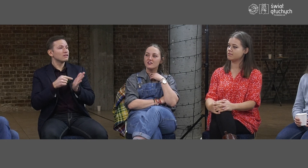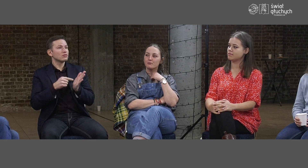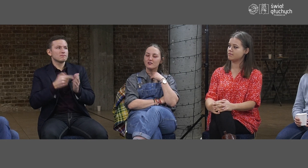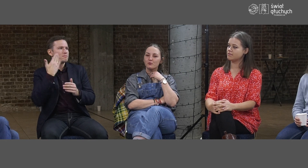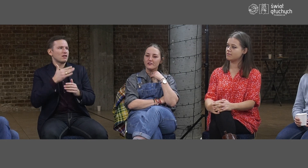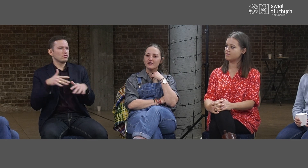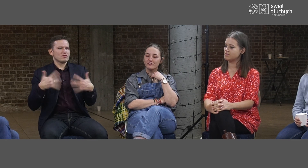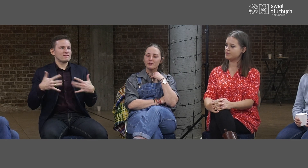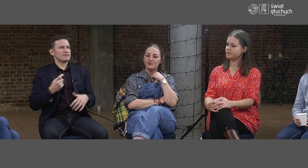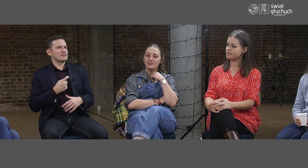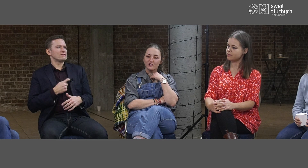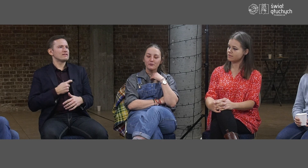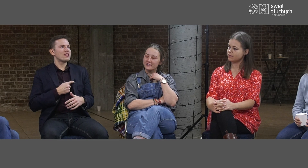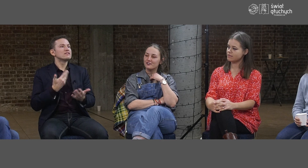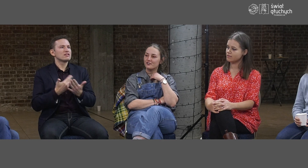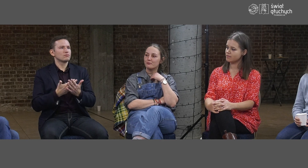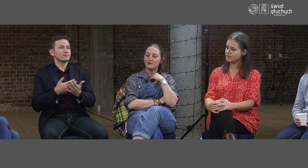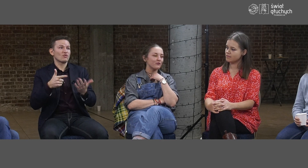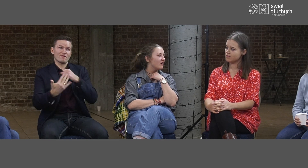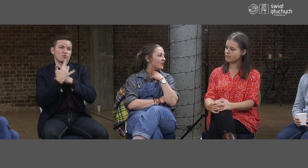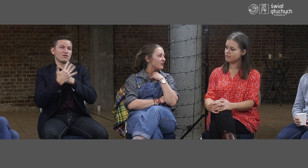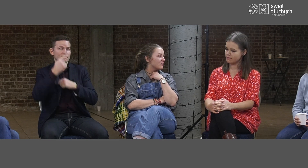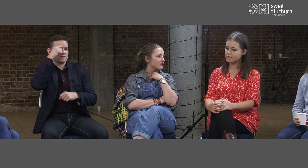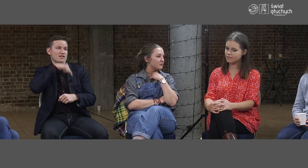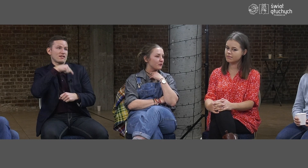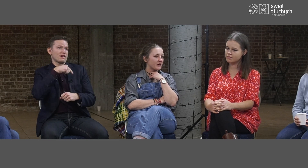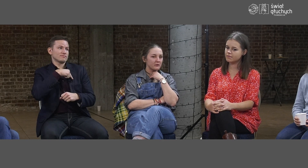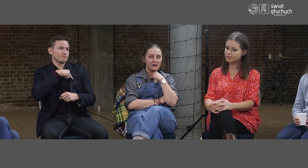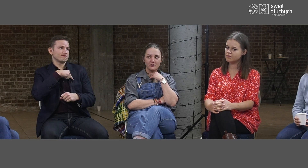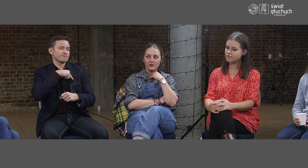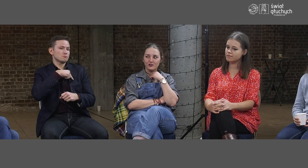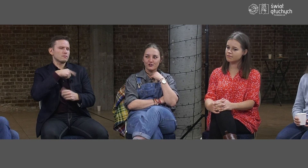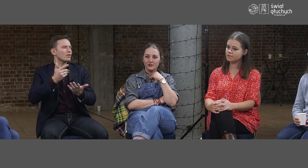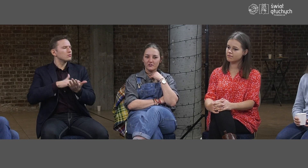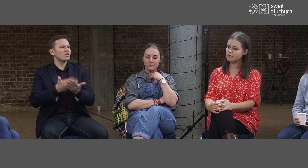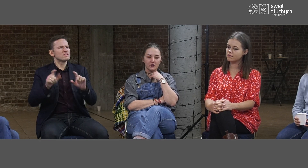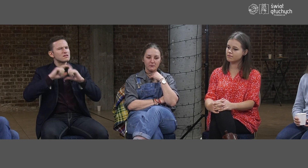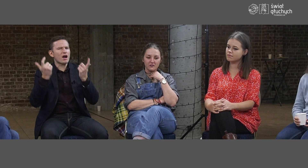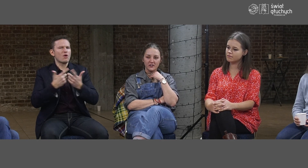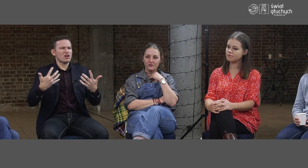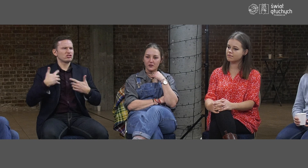and it affects mental health, because if you spend your whole life in this mismatch,